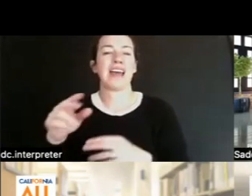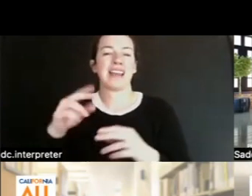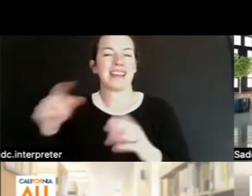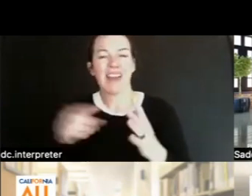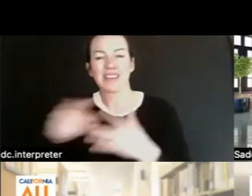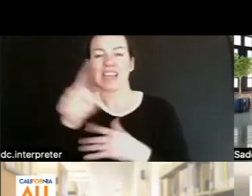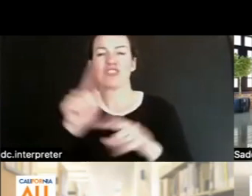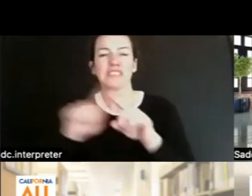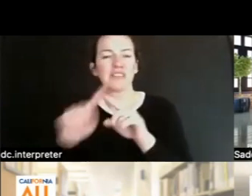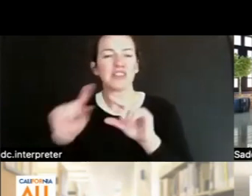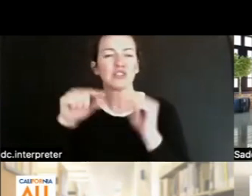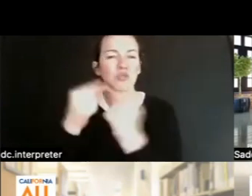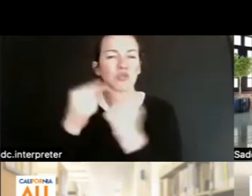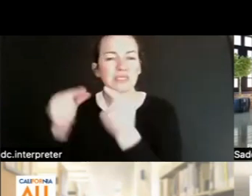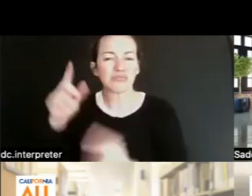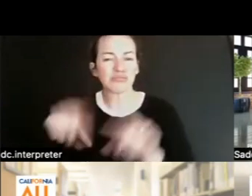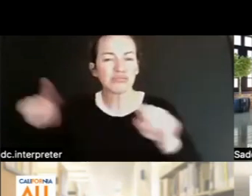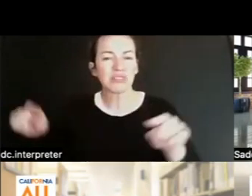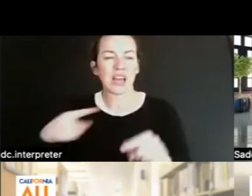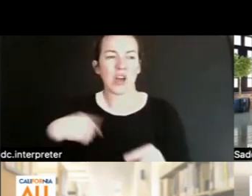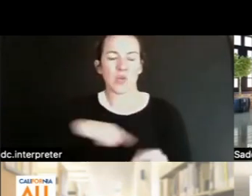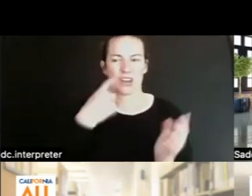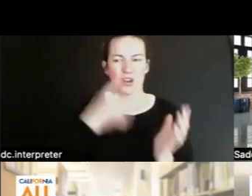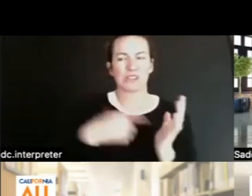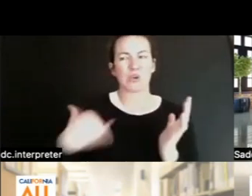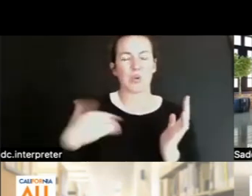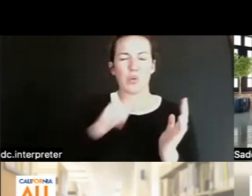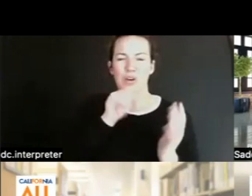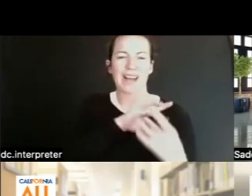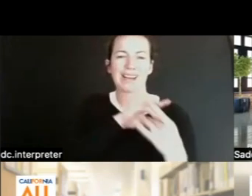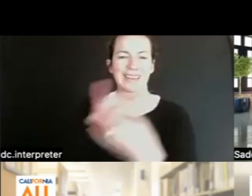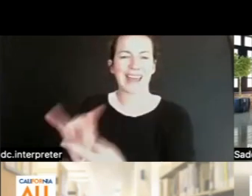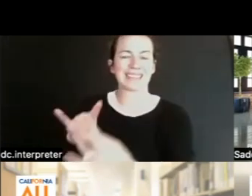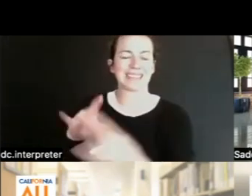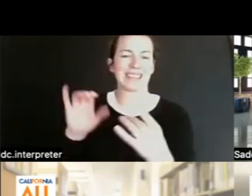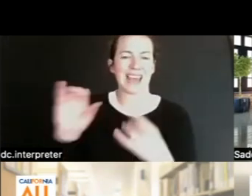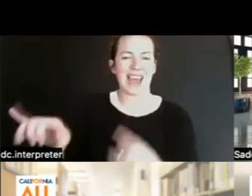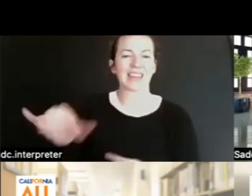And we weren't really connecting. And so from those conversations has emerged the Fresno